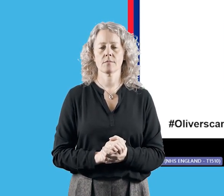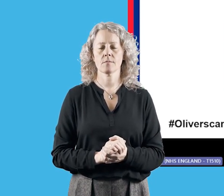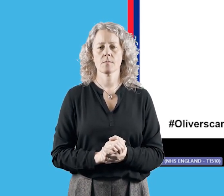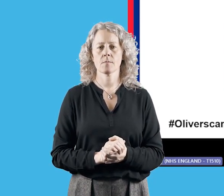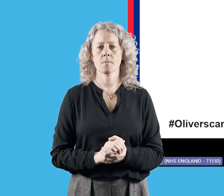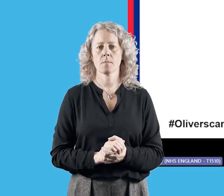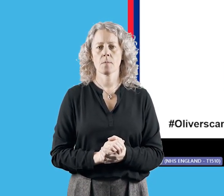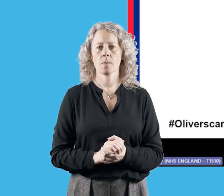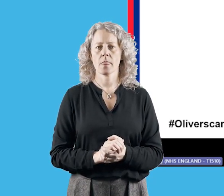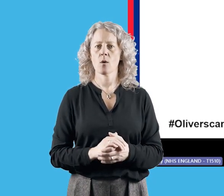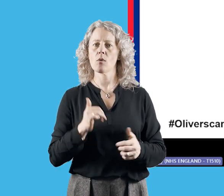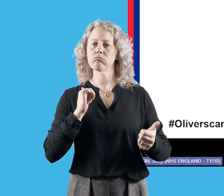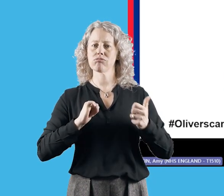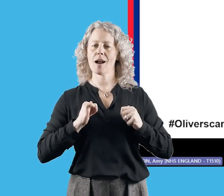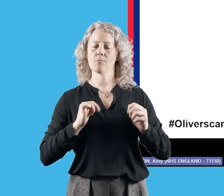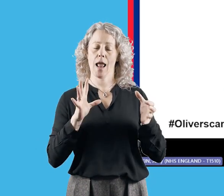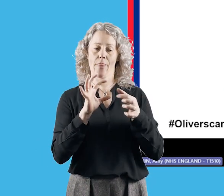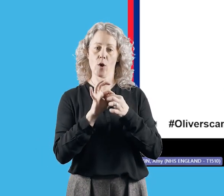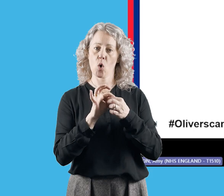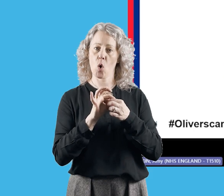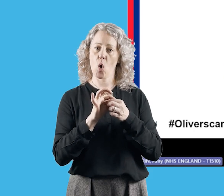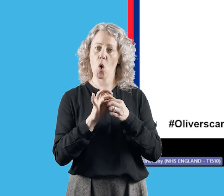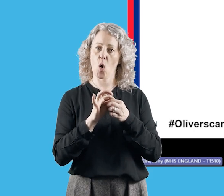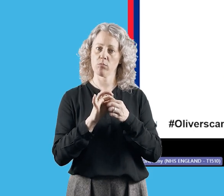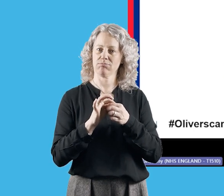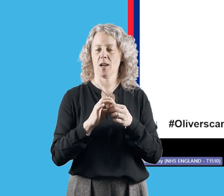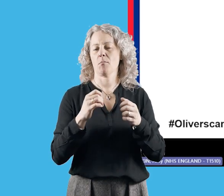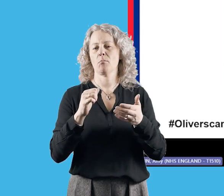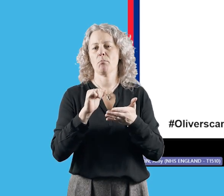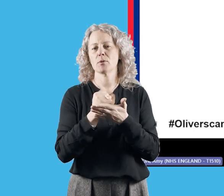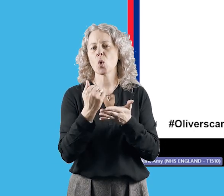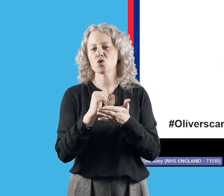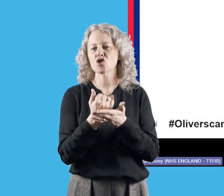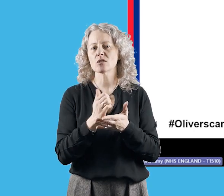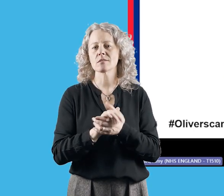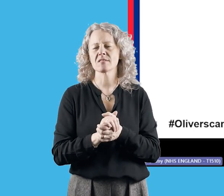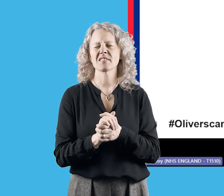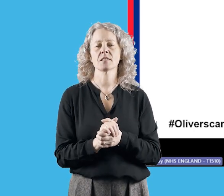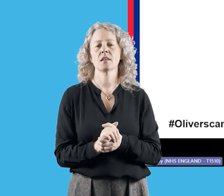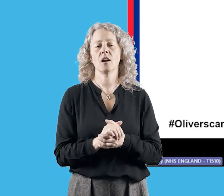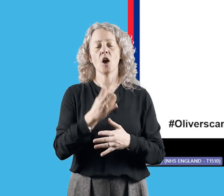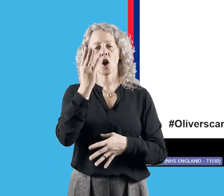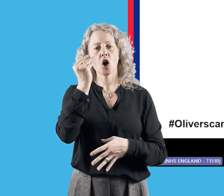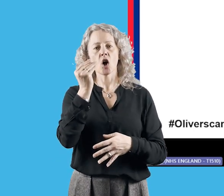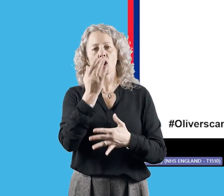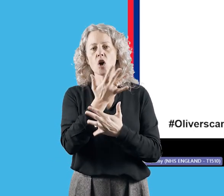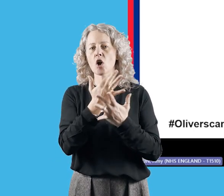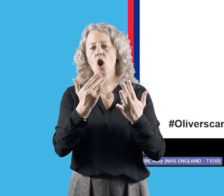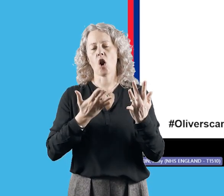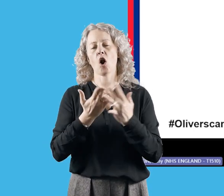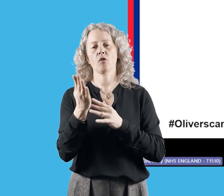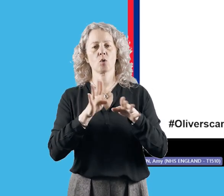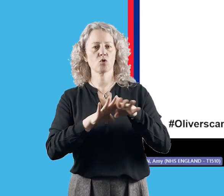about the Co-production of the programme. And we've learned a lot through Oliver's training and are constantly improving how